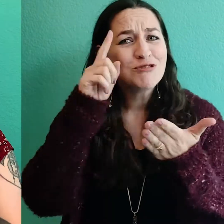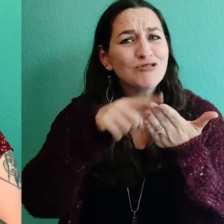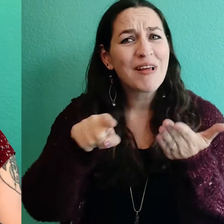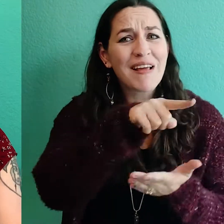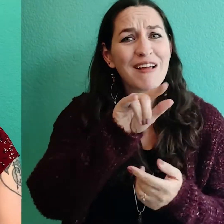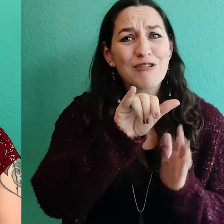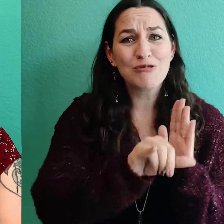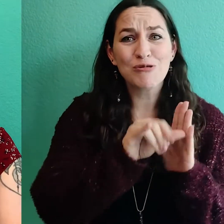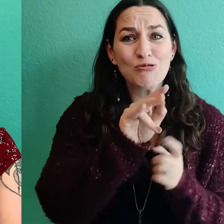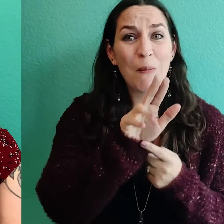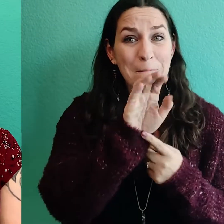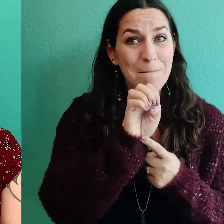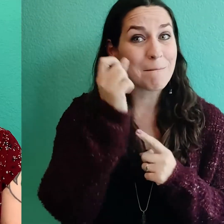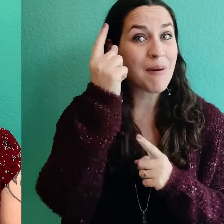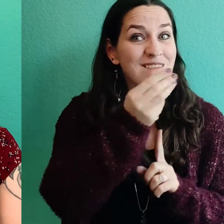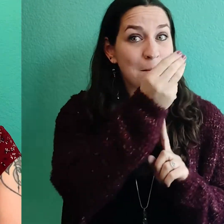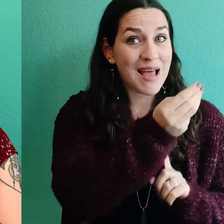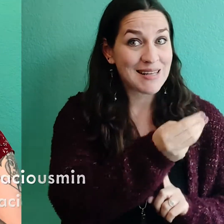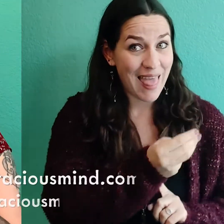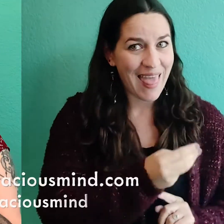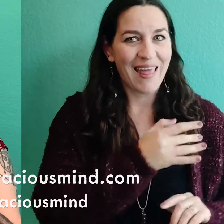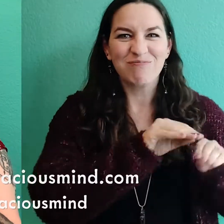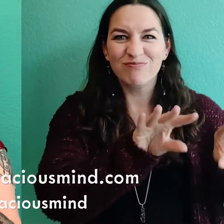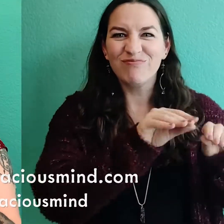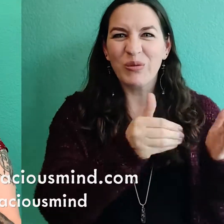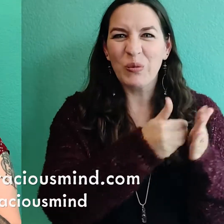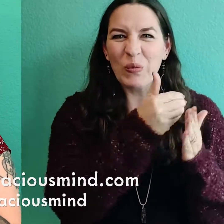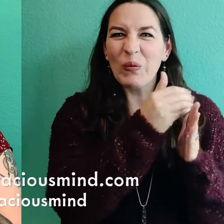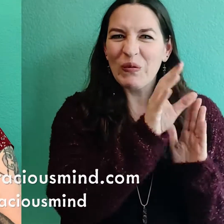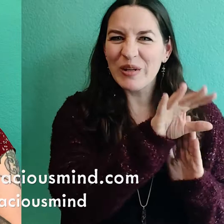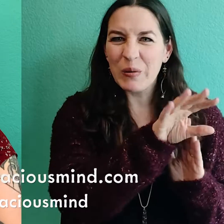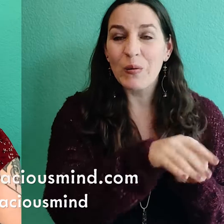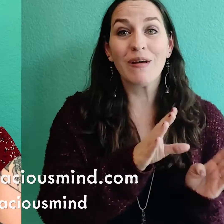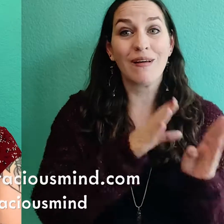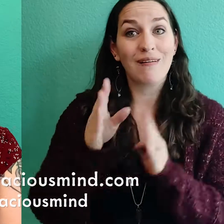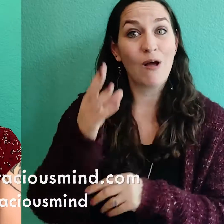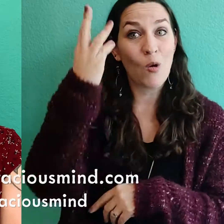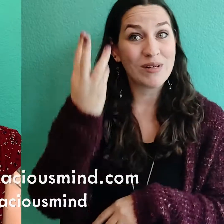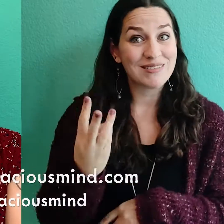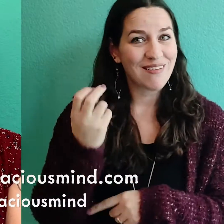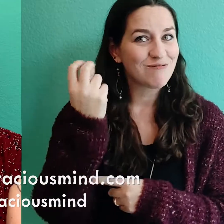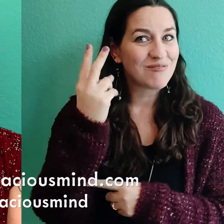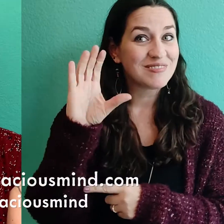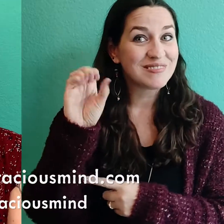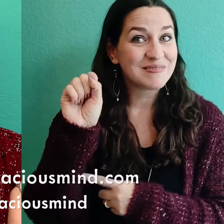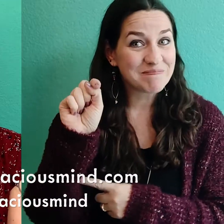Check out our YouTube every Monday for videos and then catch us on Wednesday at 12 noon Central